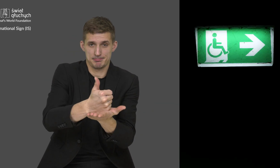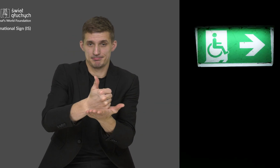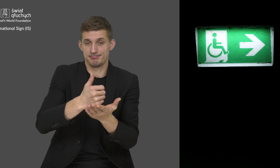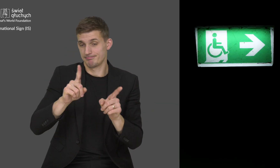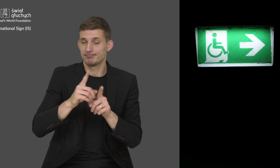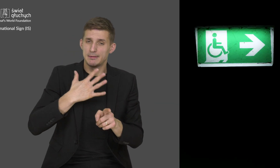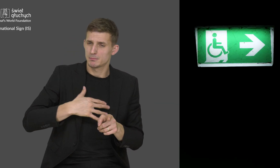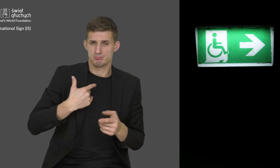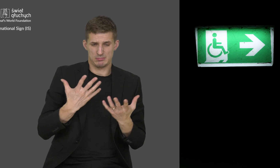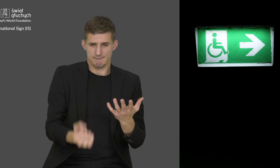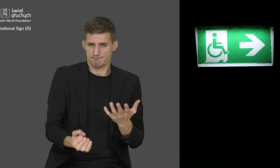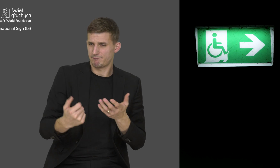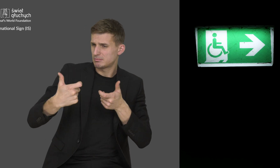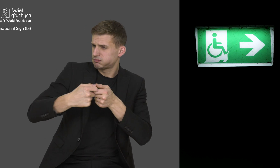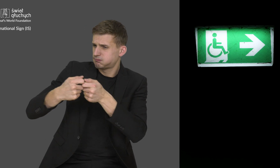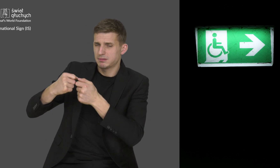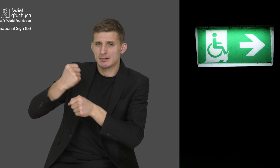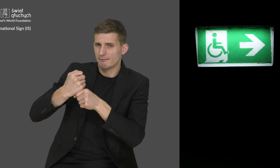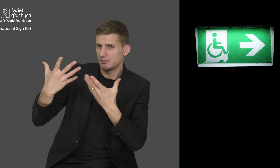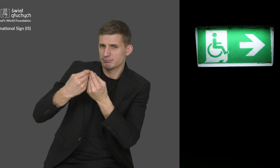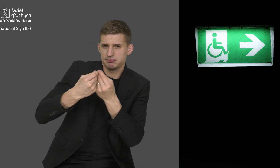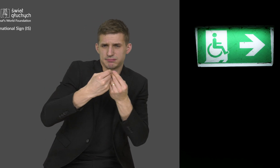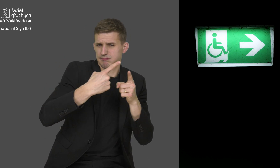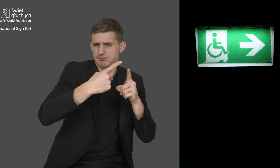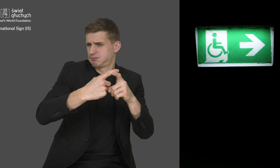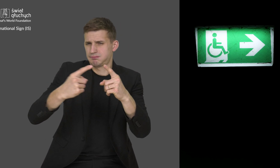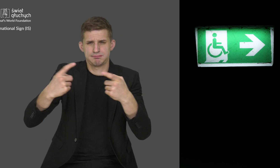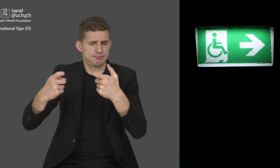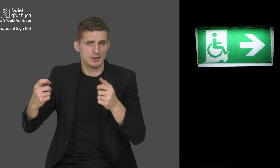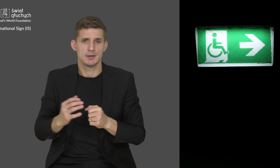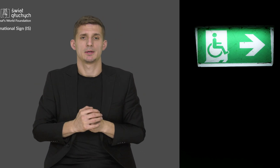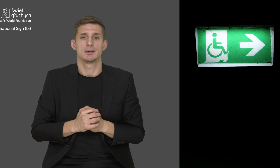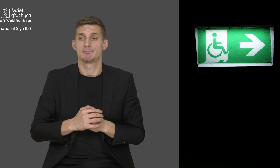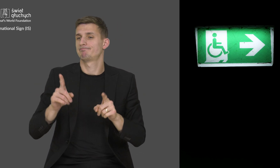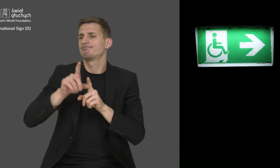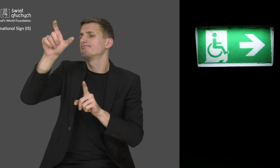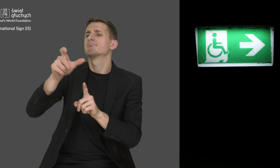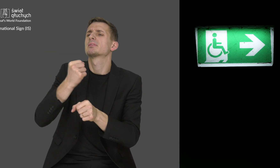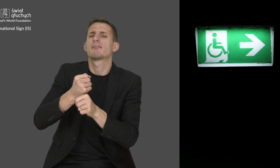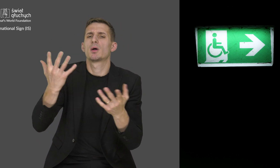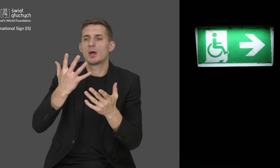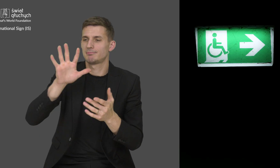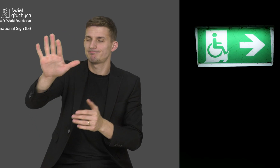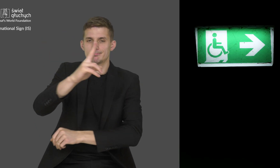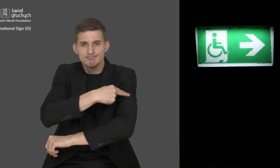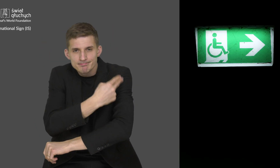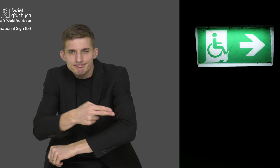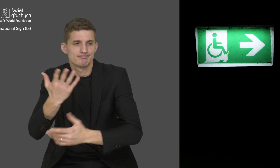that focus on the broad field of rescue and evacuation for people with various disabilities.